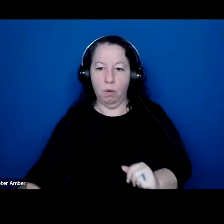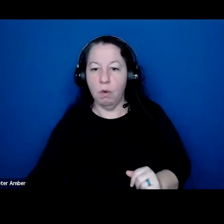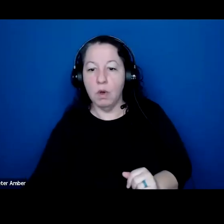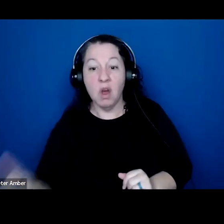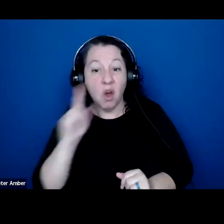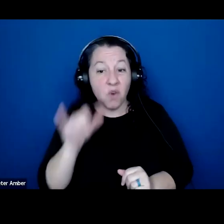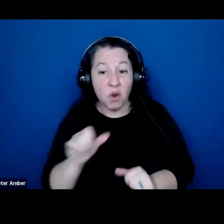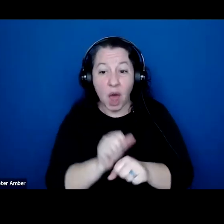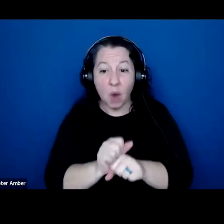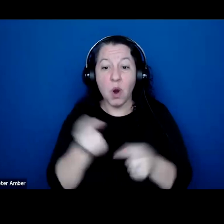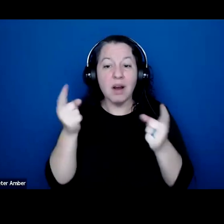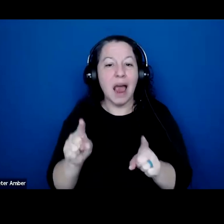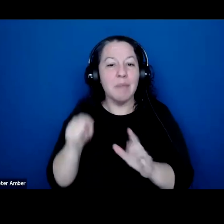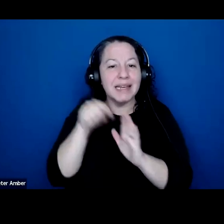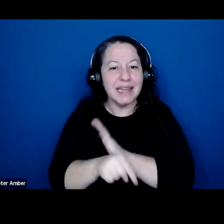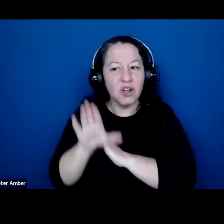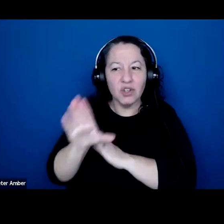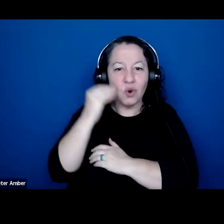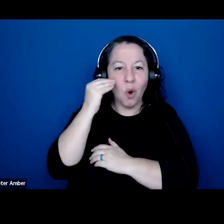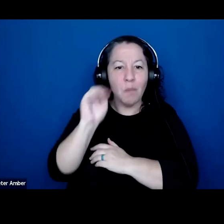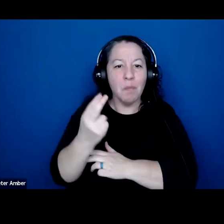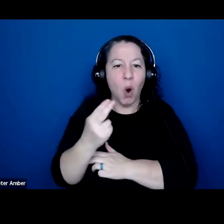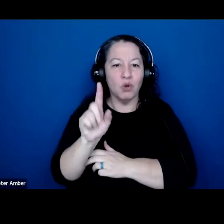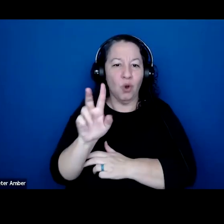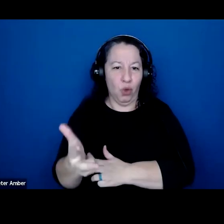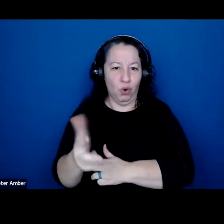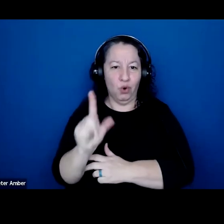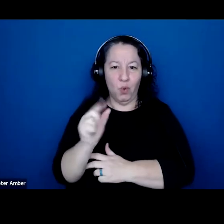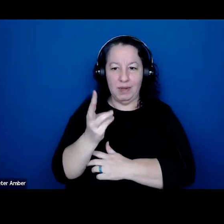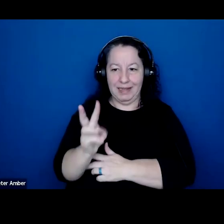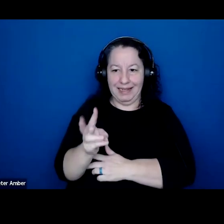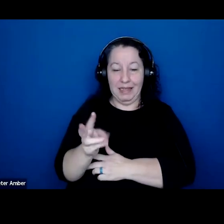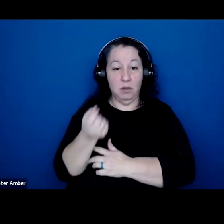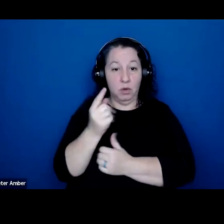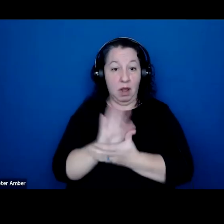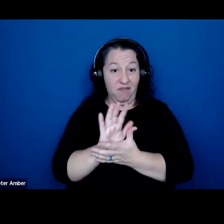in her home on March 3rd, 2016. The video clip we will show you is Berta's call to us all, just one year prior to her assassination, as she received the Goldman Environmental Prize in 2015. The video is in Spanish with English subtitles.